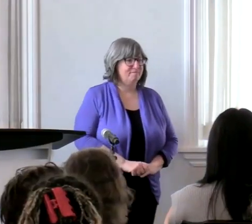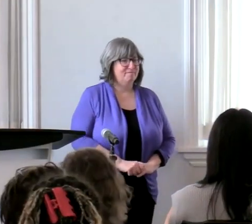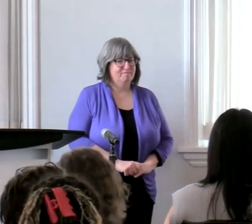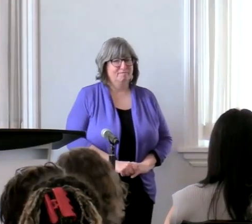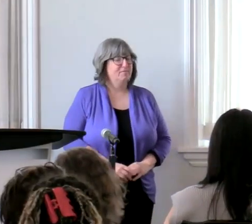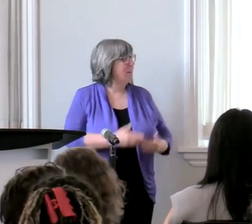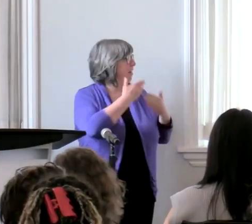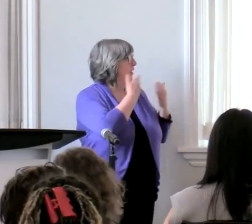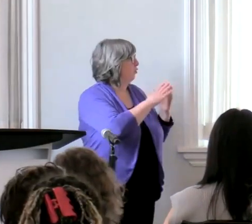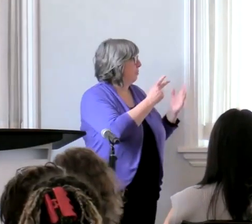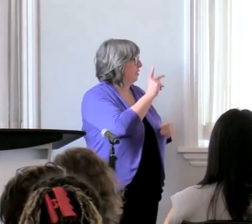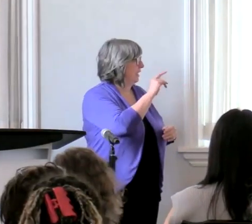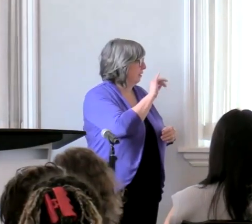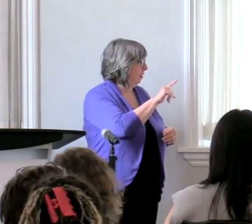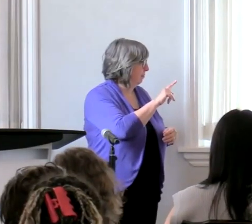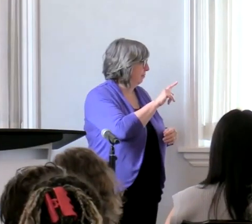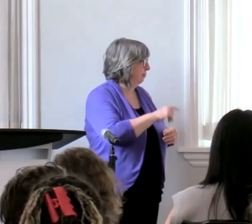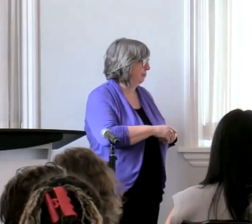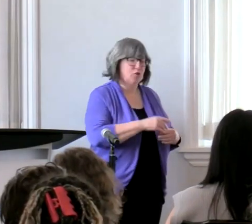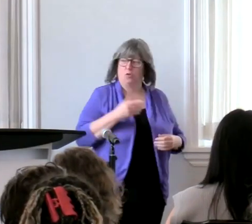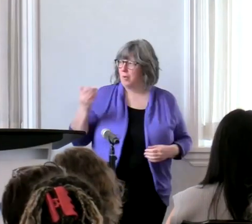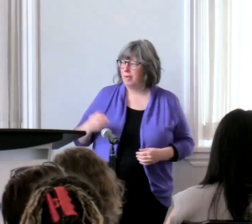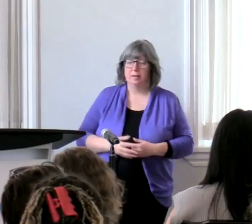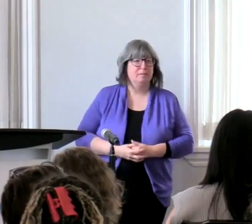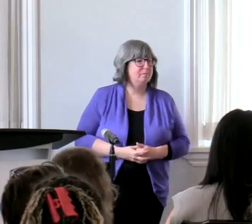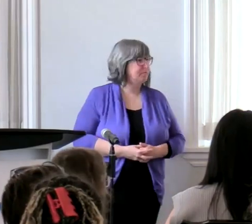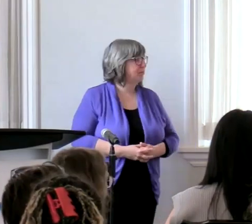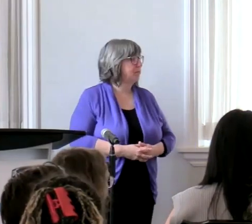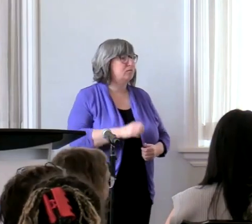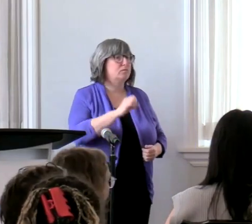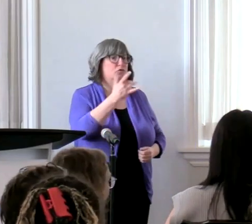Thank you, so much, Kendall. John, would you like to come up and say a few words?